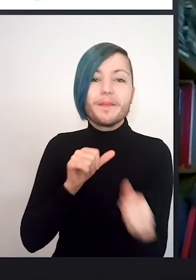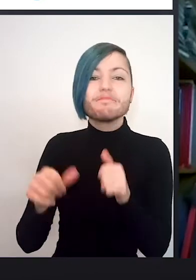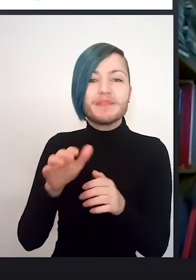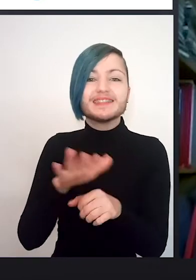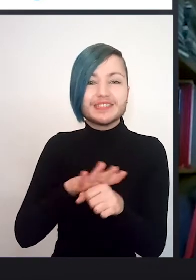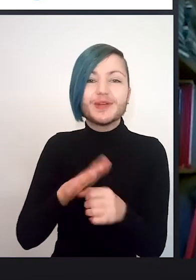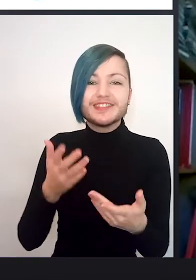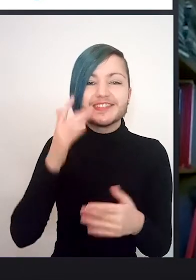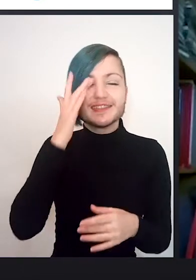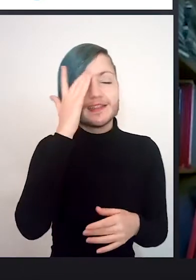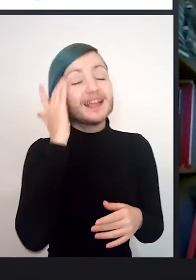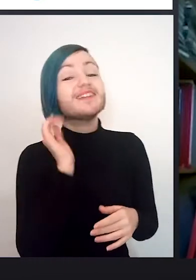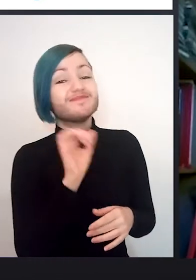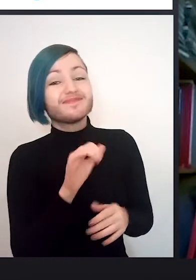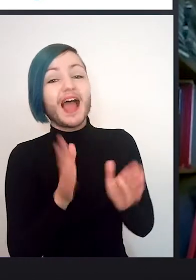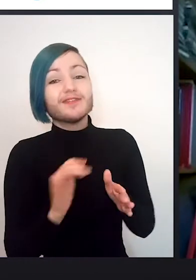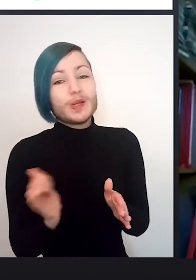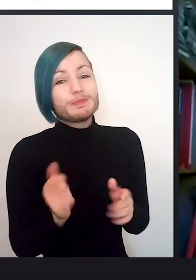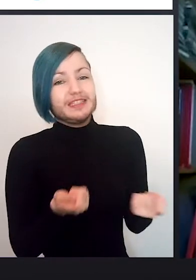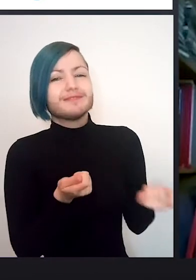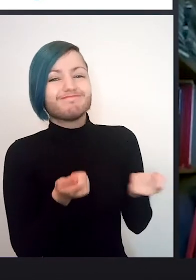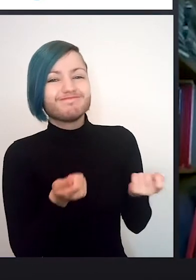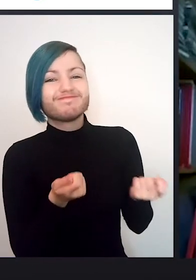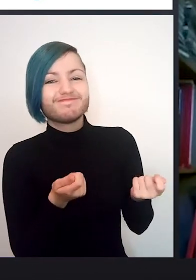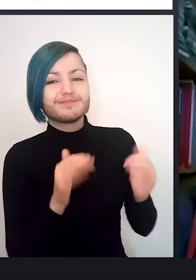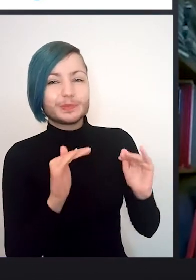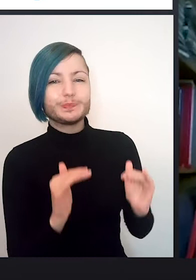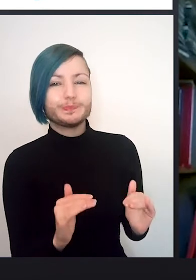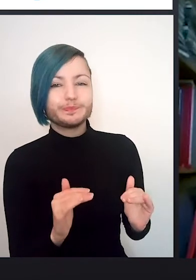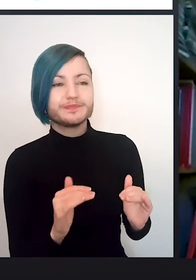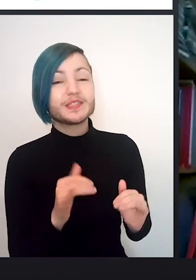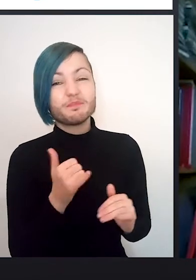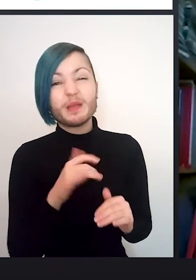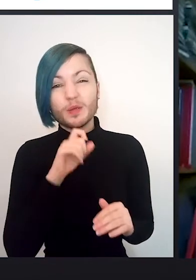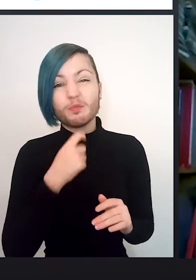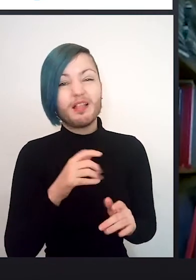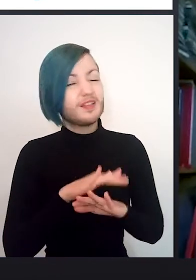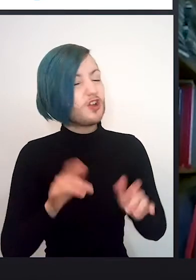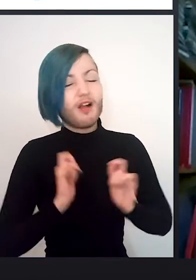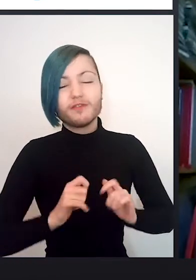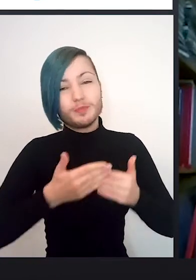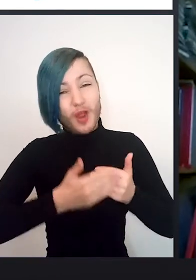It's about managing those expectations, that actually you might be quite uncomfortable for a little while longer than that.